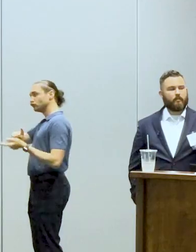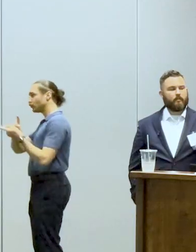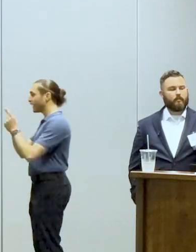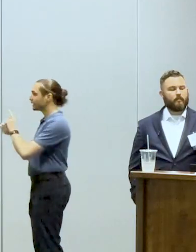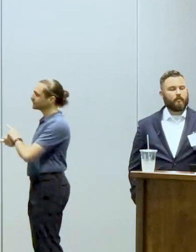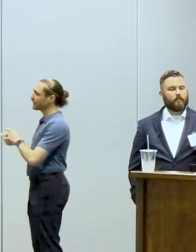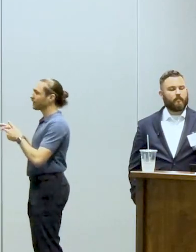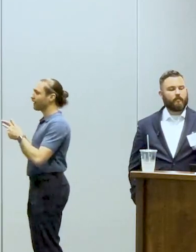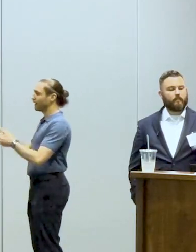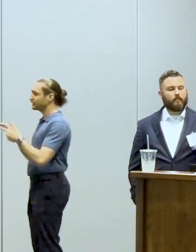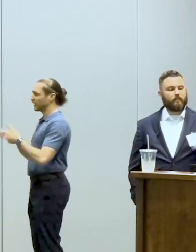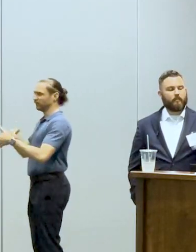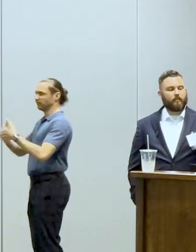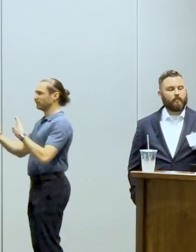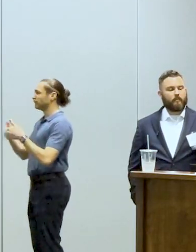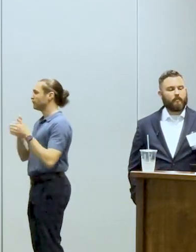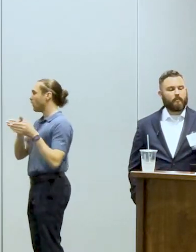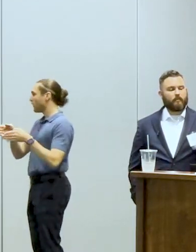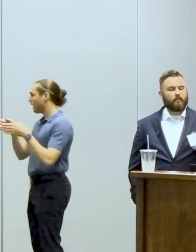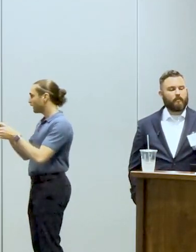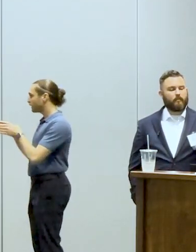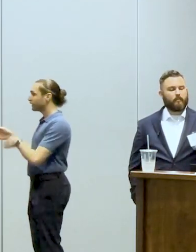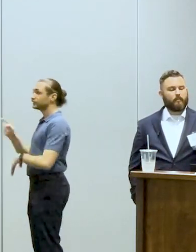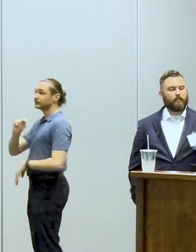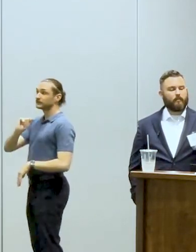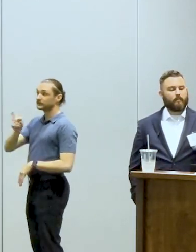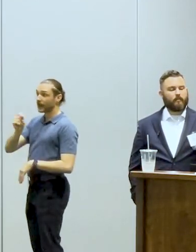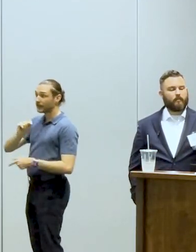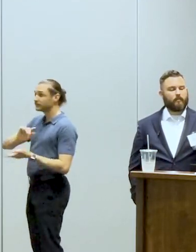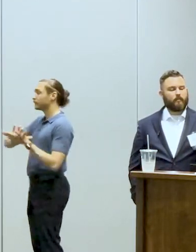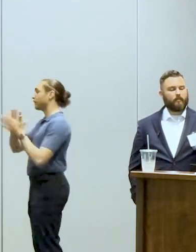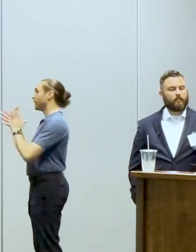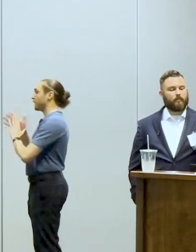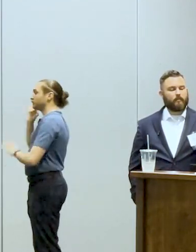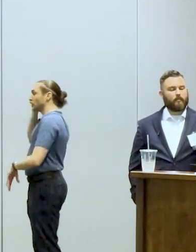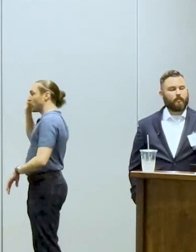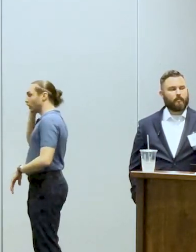into audio, providing visual diagrams into verbal